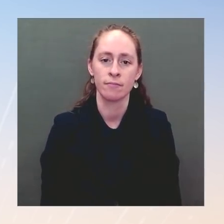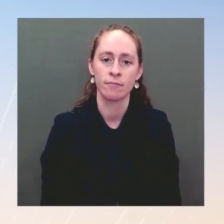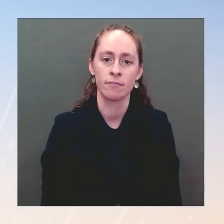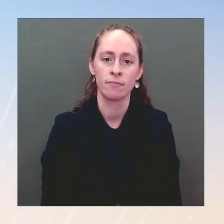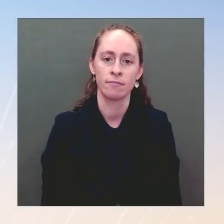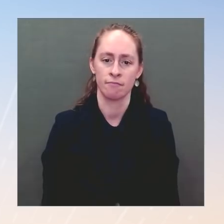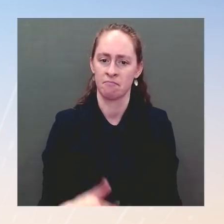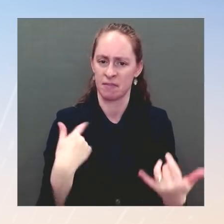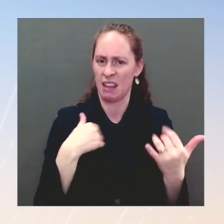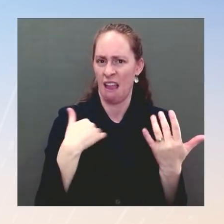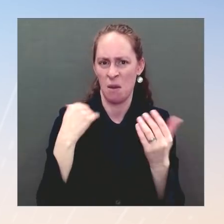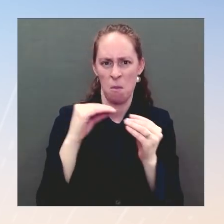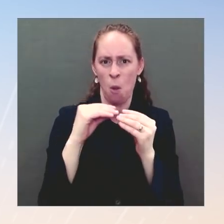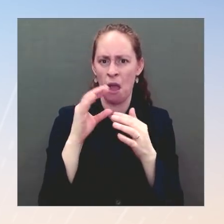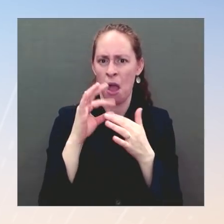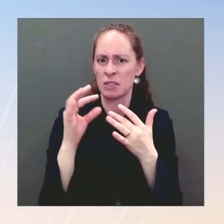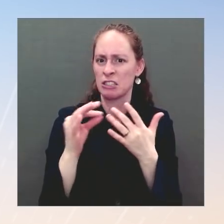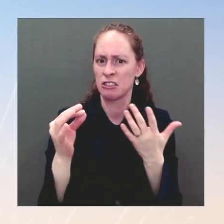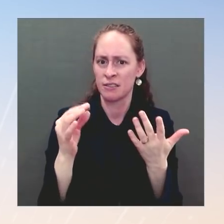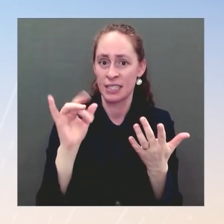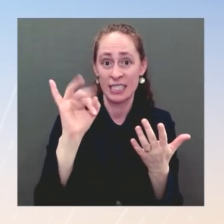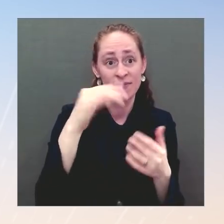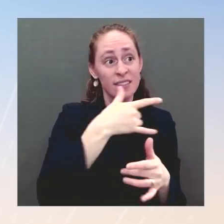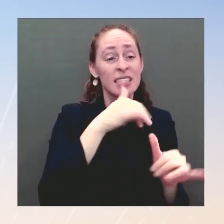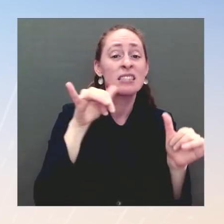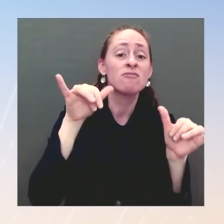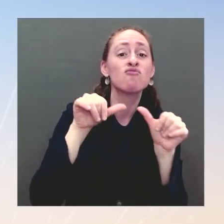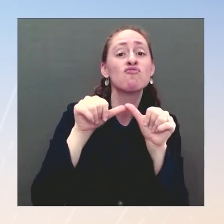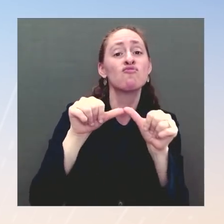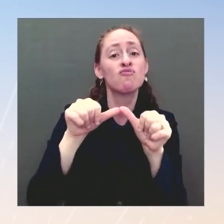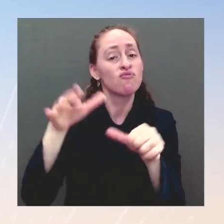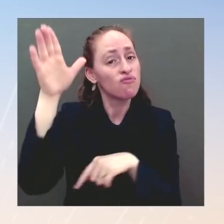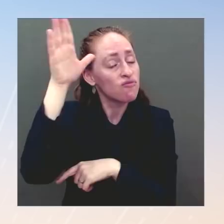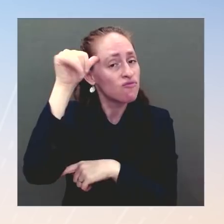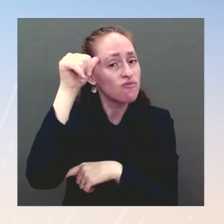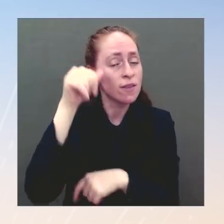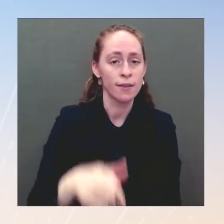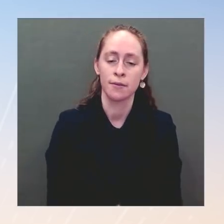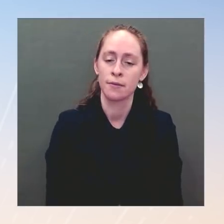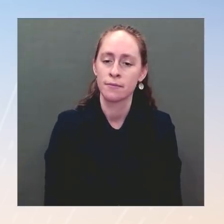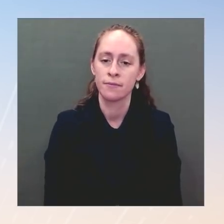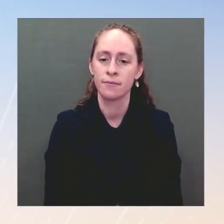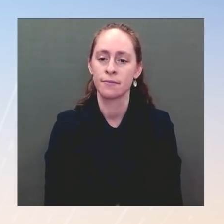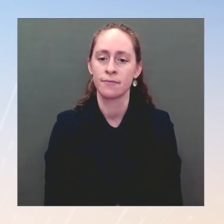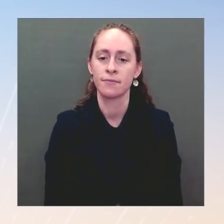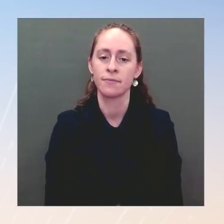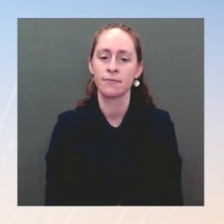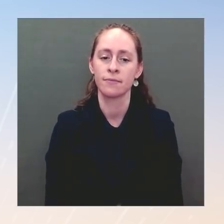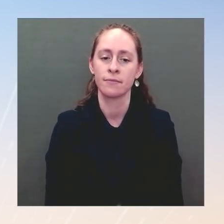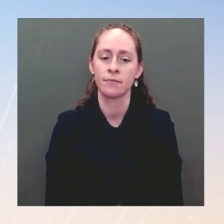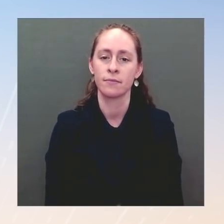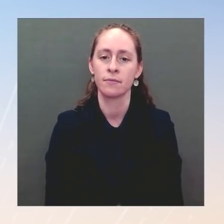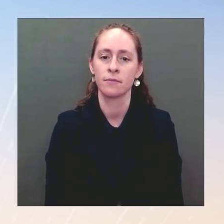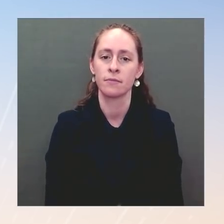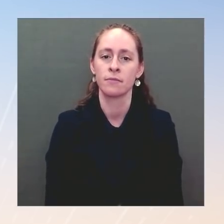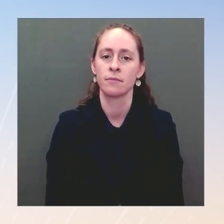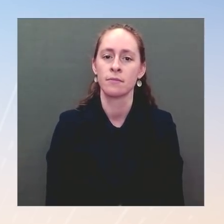The Press: On Monday, when President Putin made clear that he was sending troops into those two breakaway regions, the White House initially said